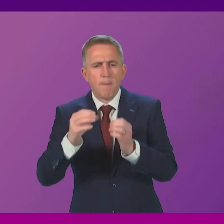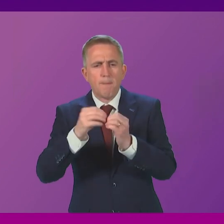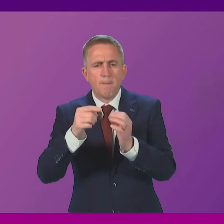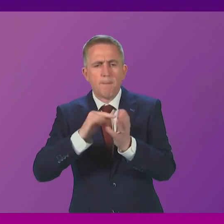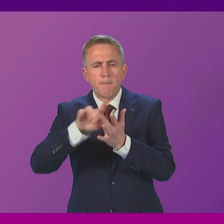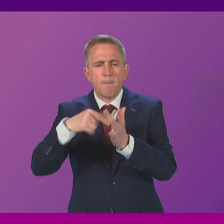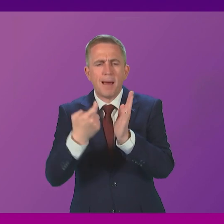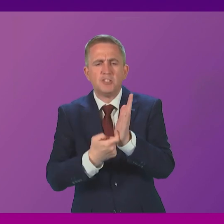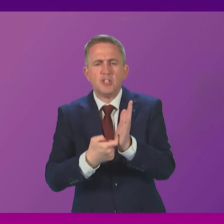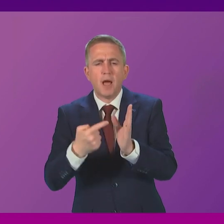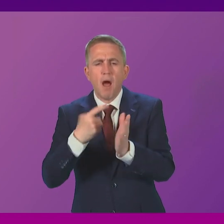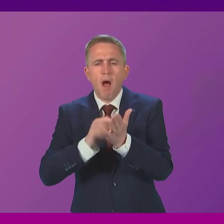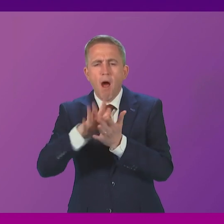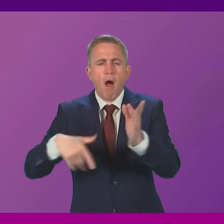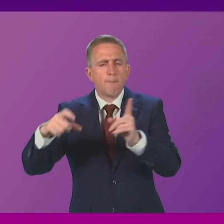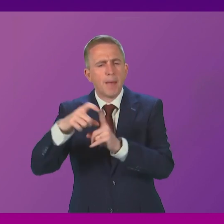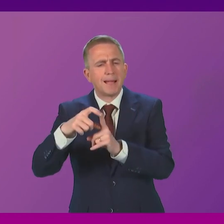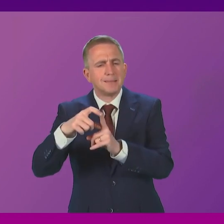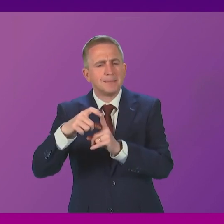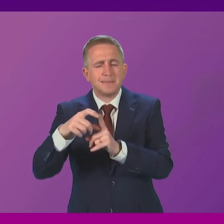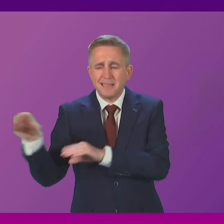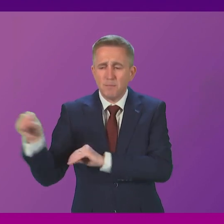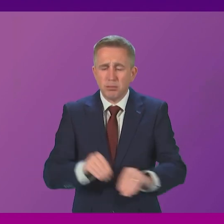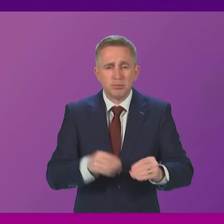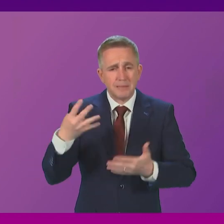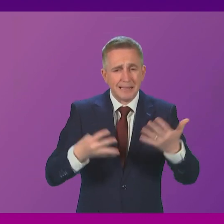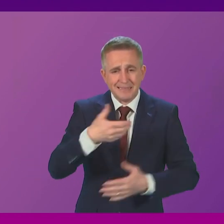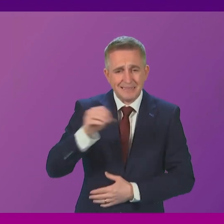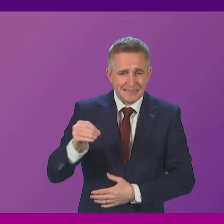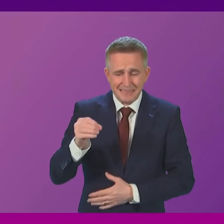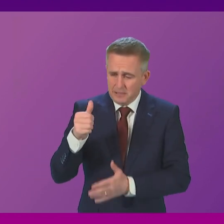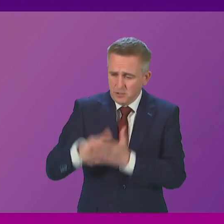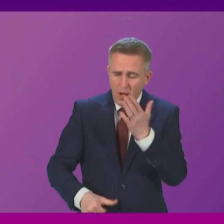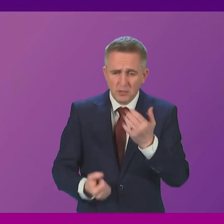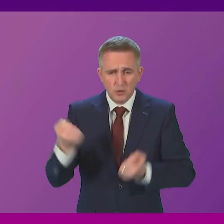He, too, came to Scotland in the 1960s—he started off driving buses, and he became the